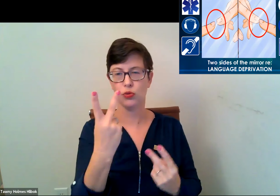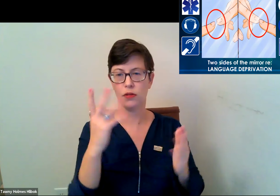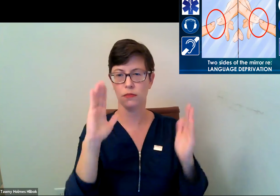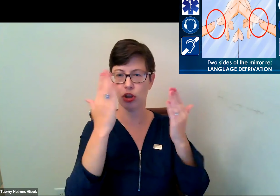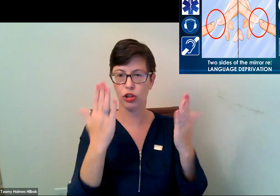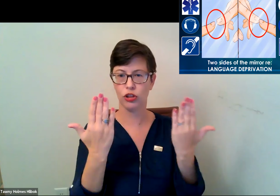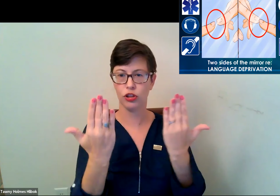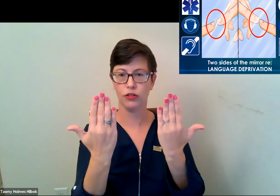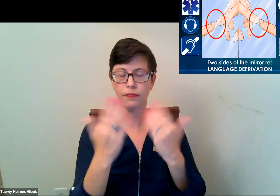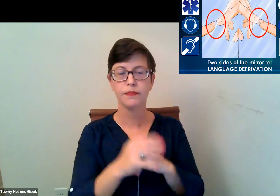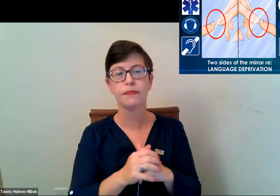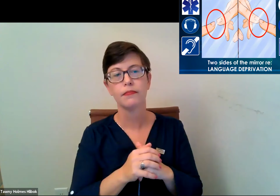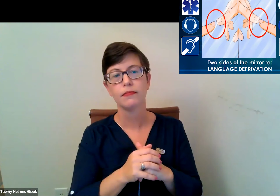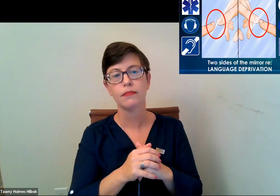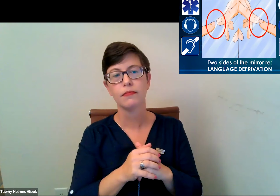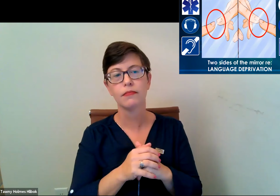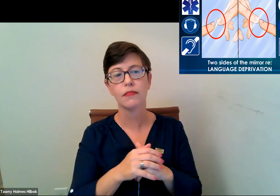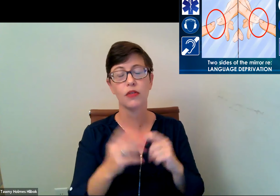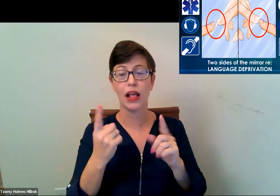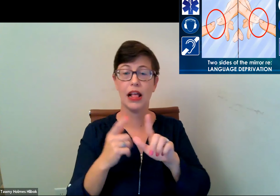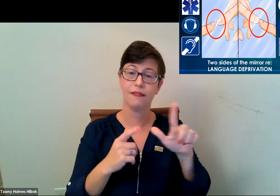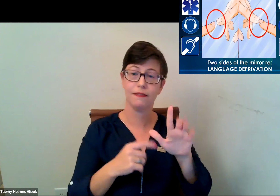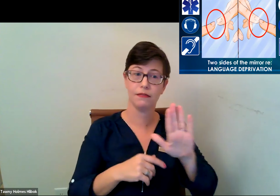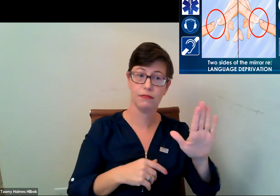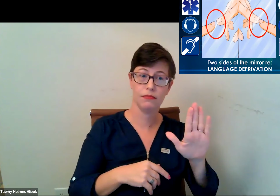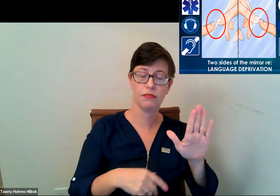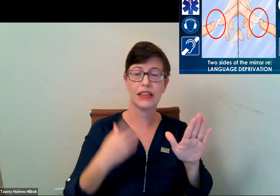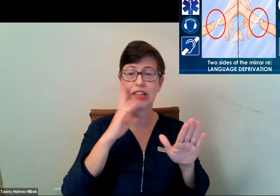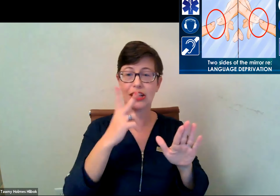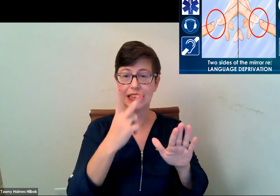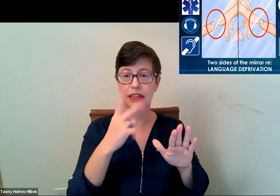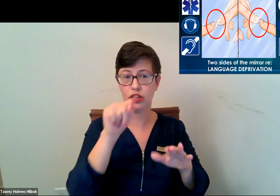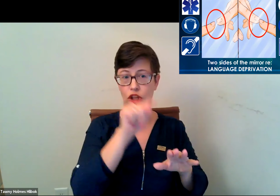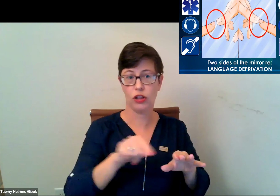sign language or other languages here do you see two different mirrors and on the Left mirror